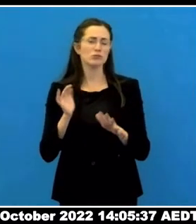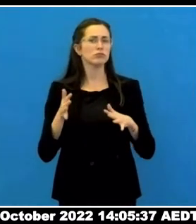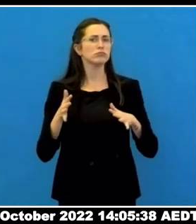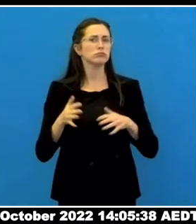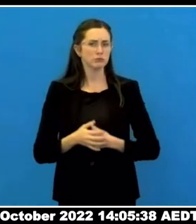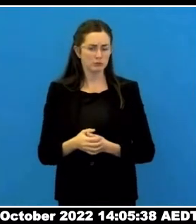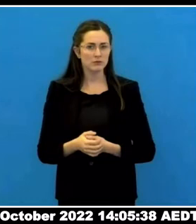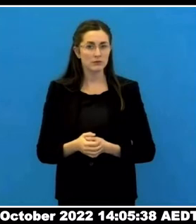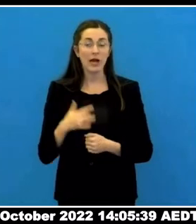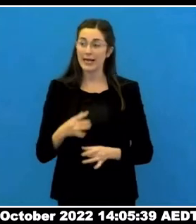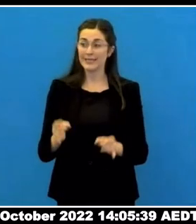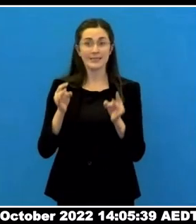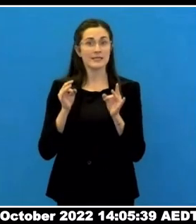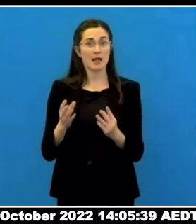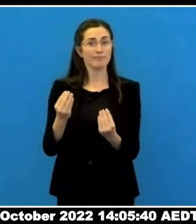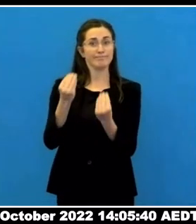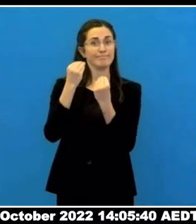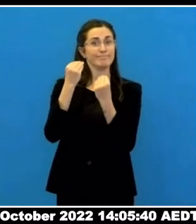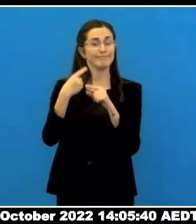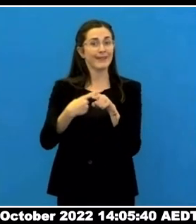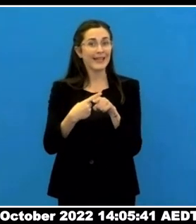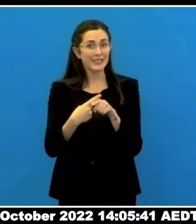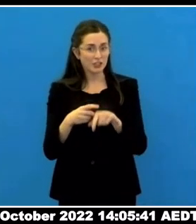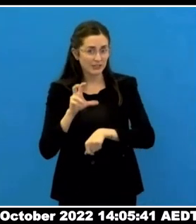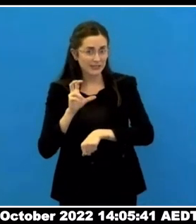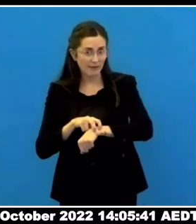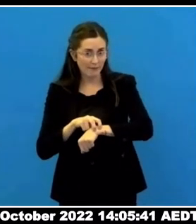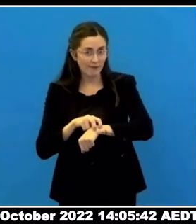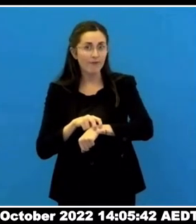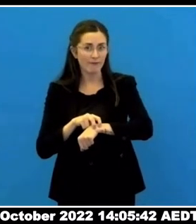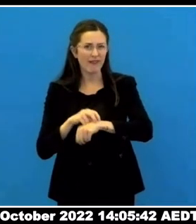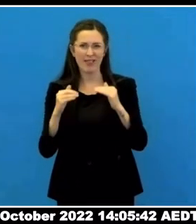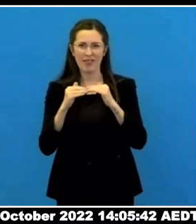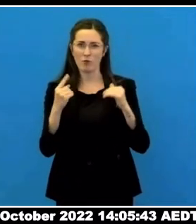I began my English language classes at TAFE in level 1.